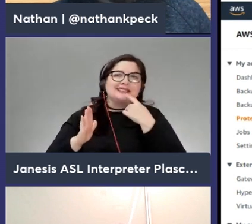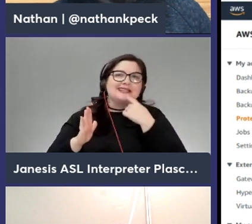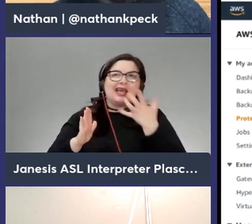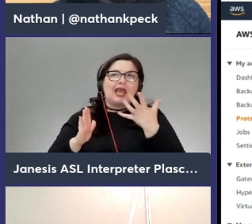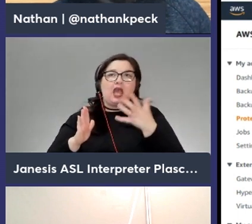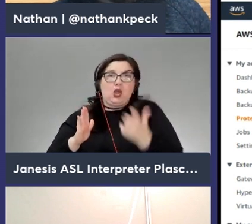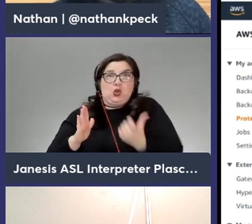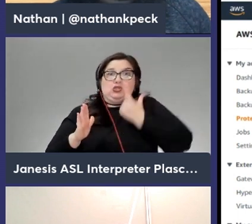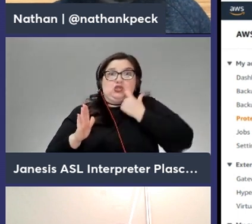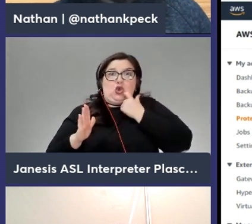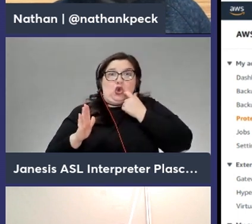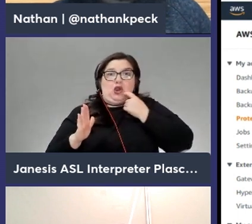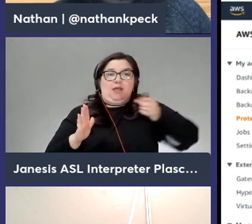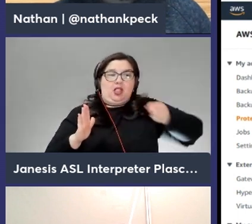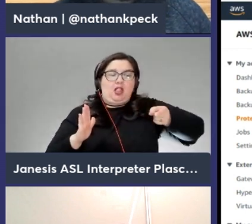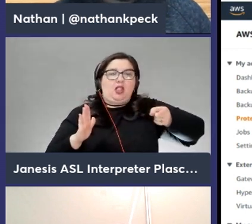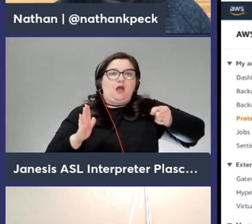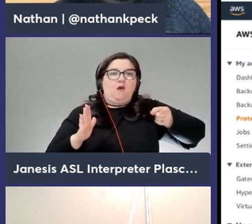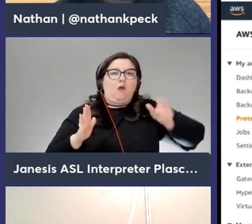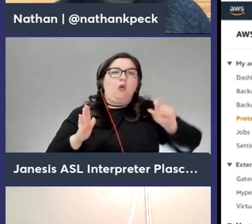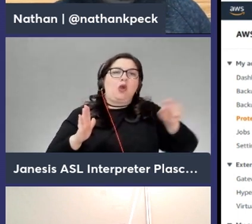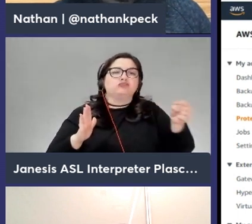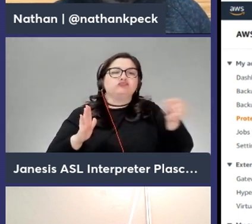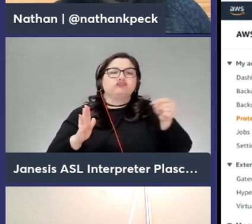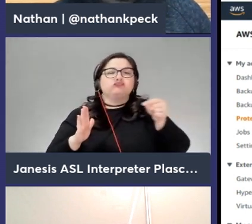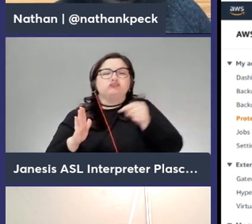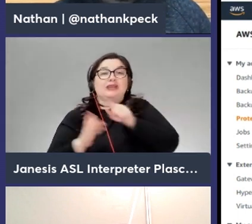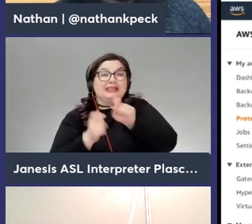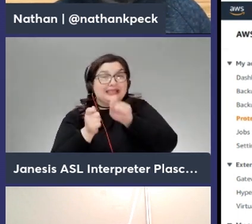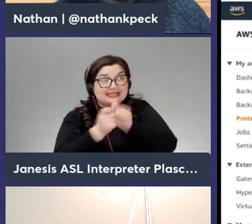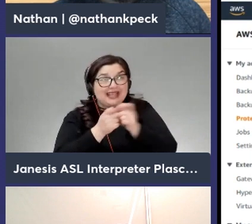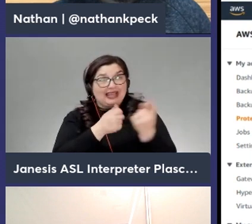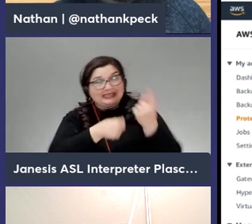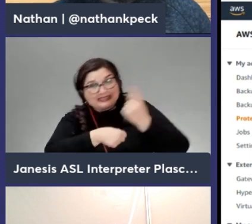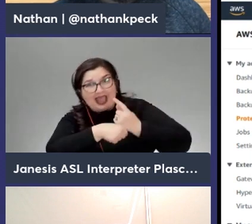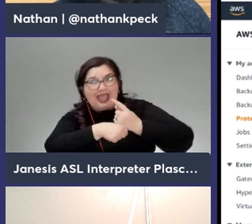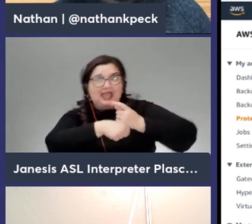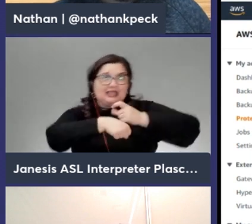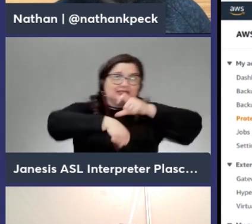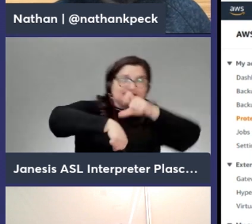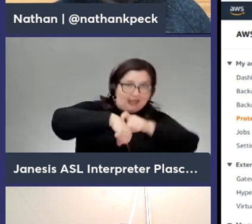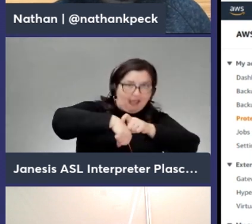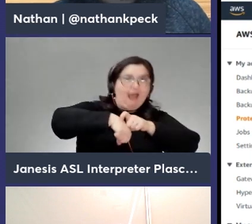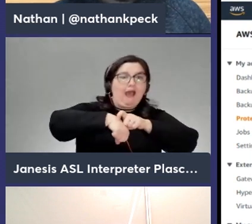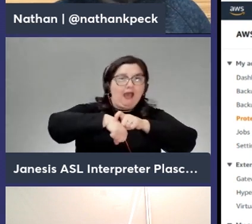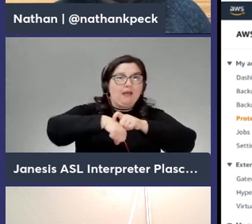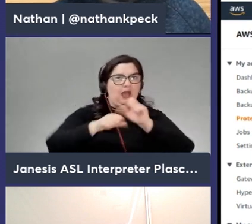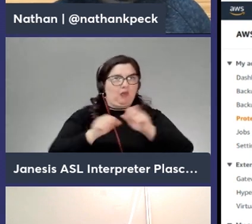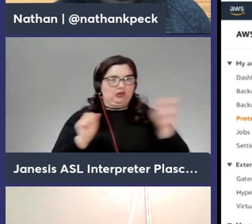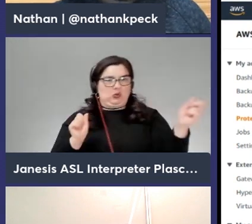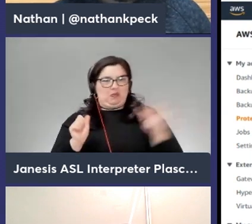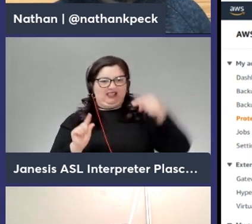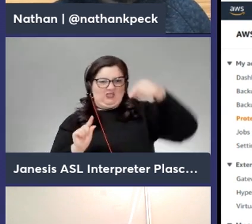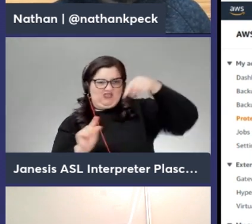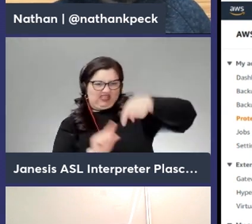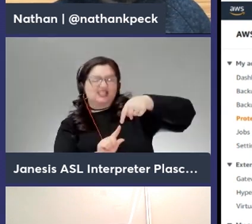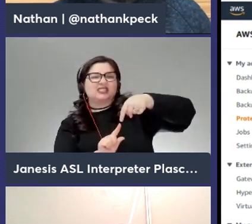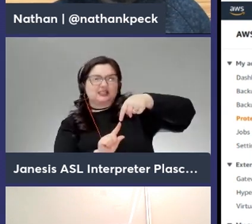restorable time, or I can specify the exact date and time to which I want to restore. Let me specify a date.